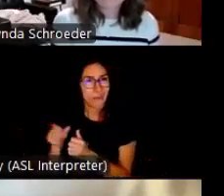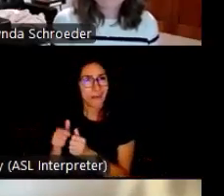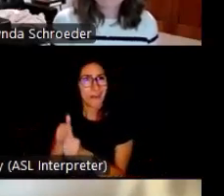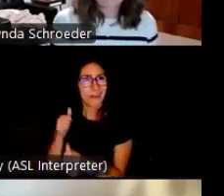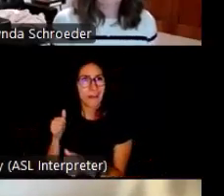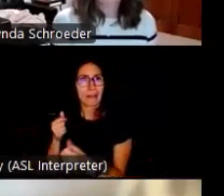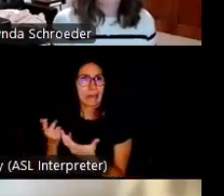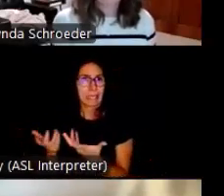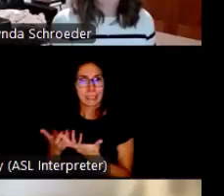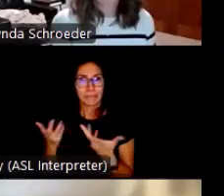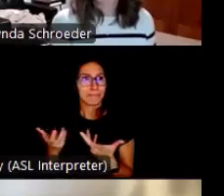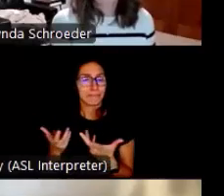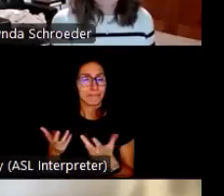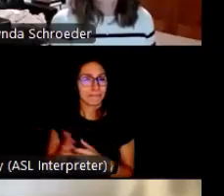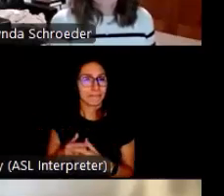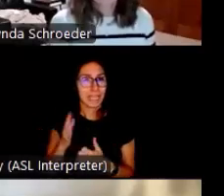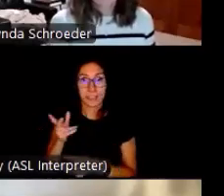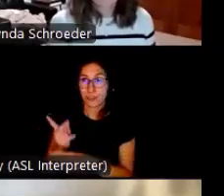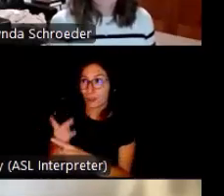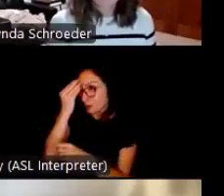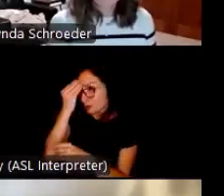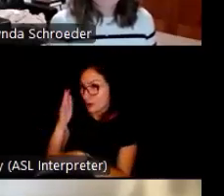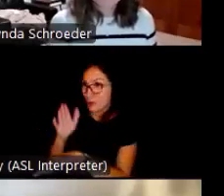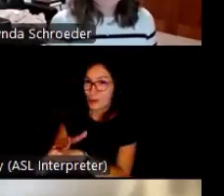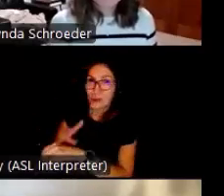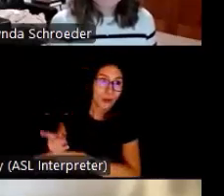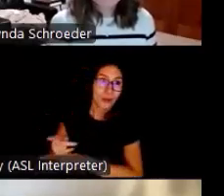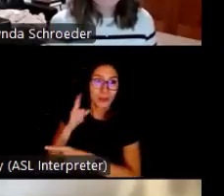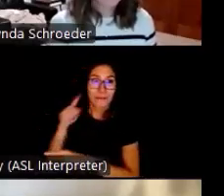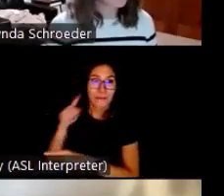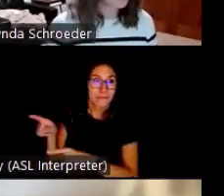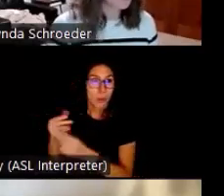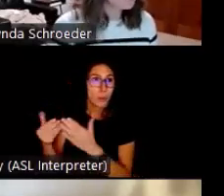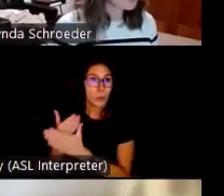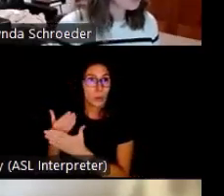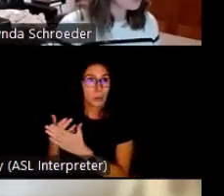as a cautionary tale for those who are just starting? Absolutely.